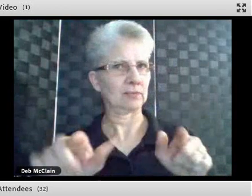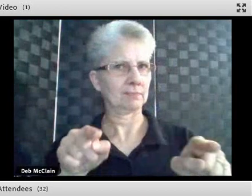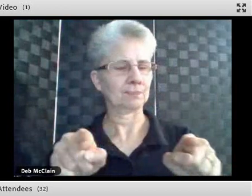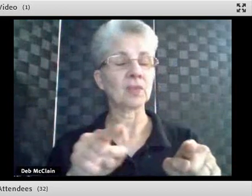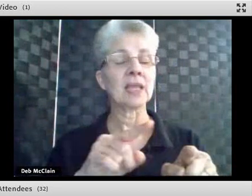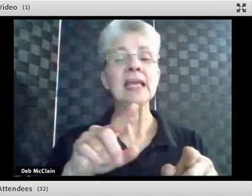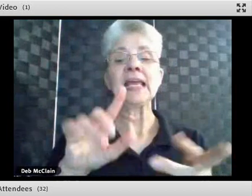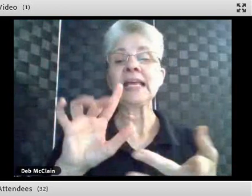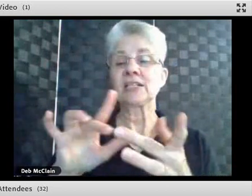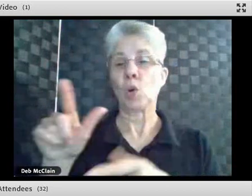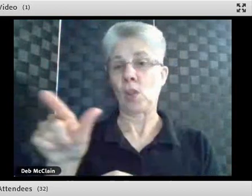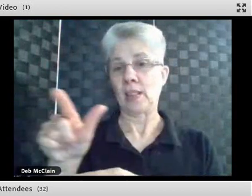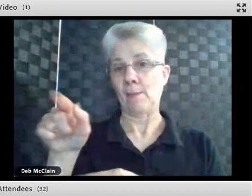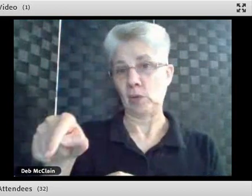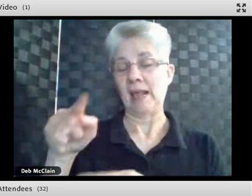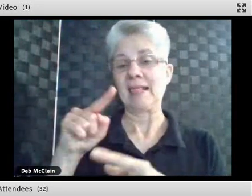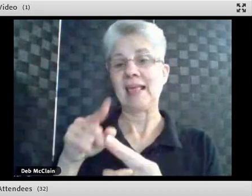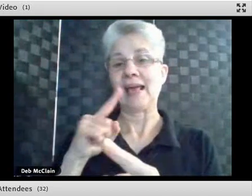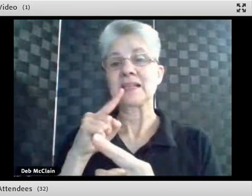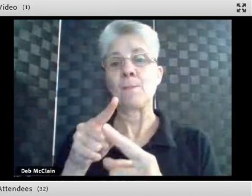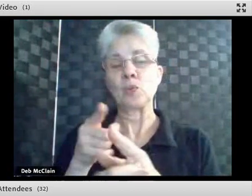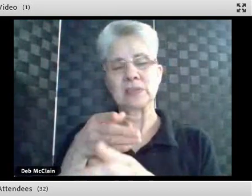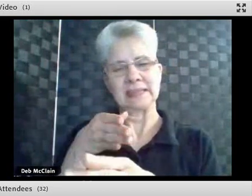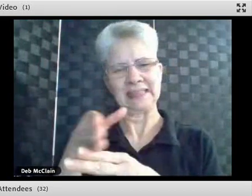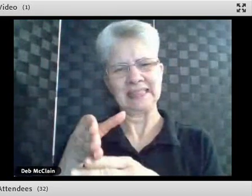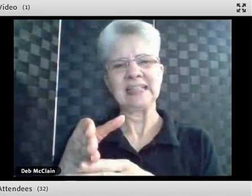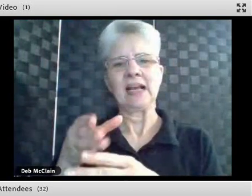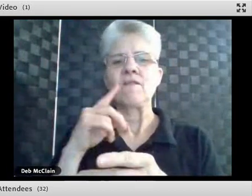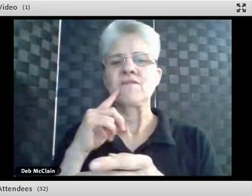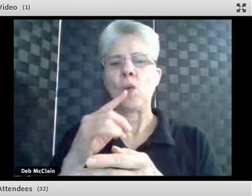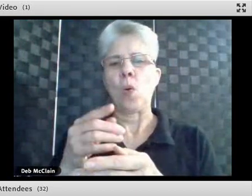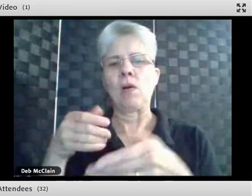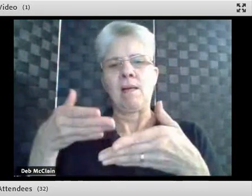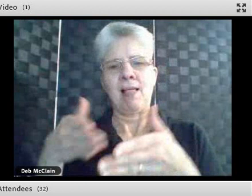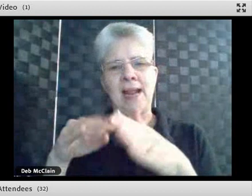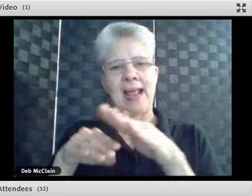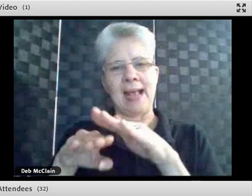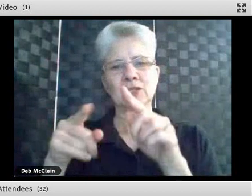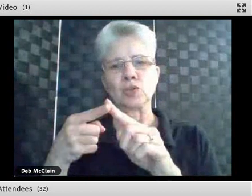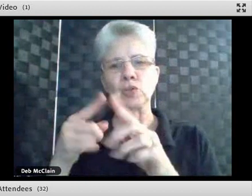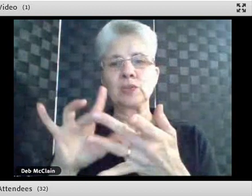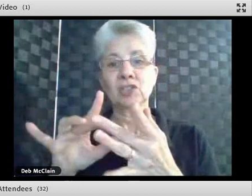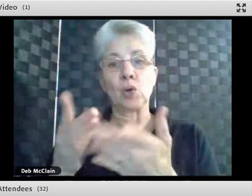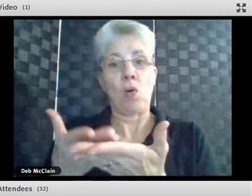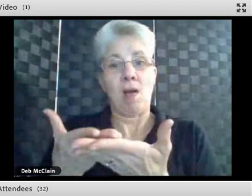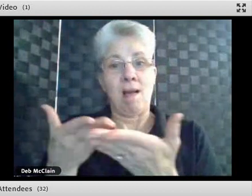A digital library is primarily built and designed for providing access to digital objects,